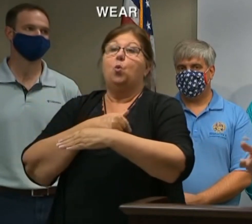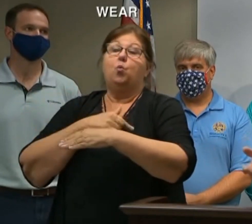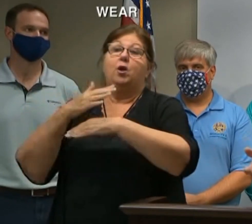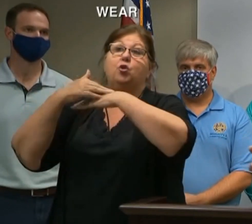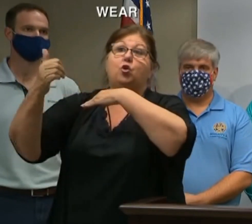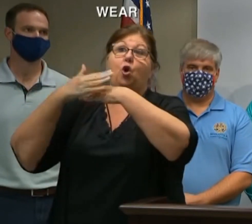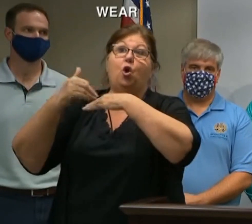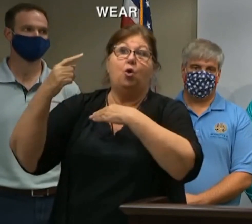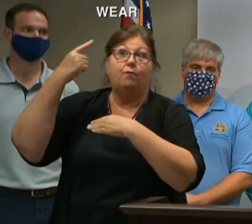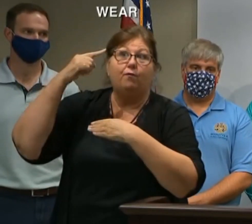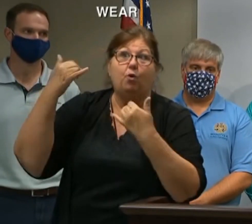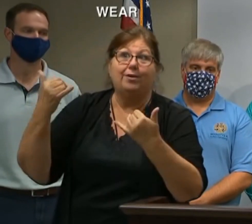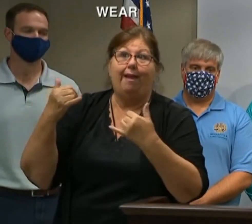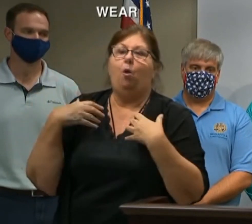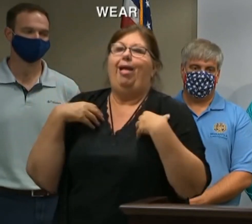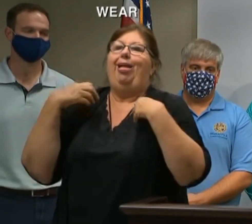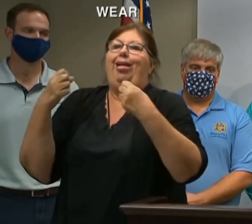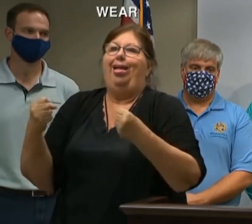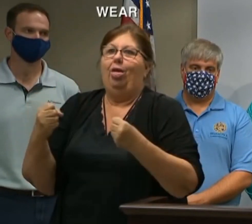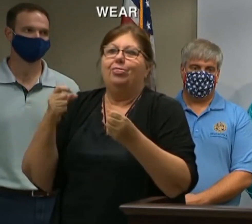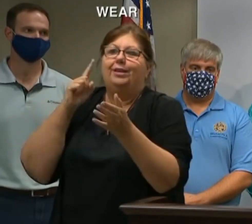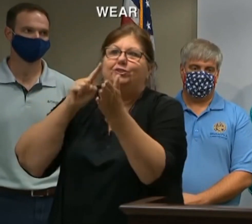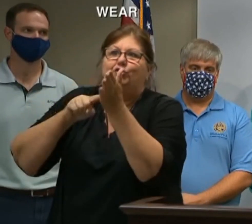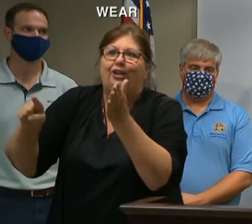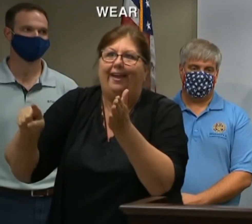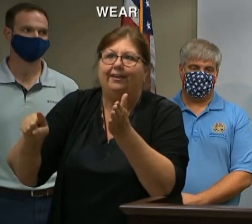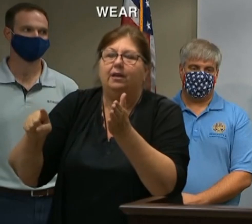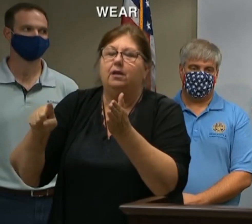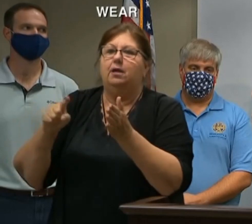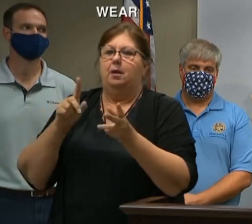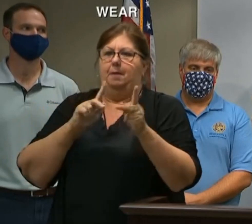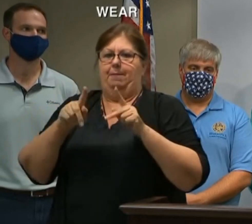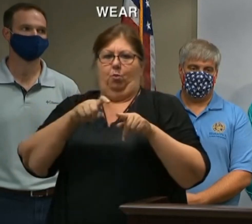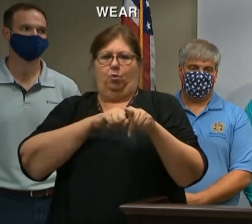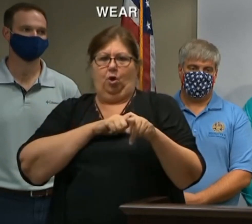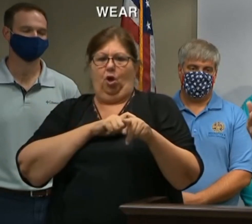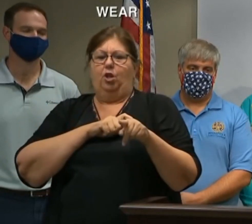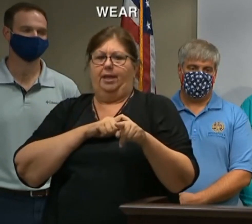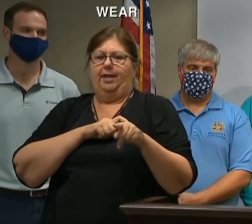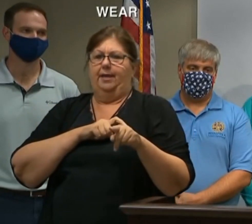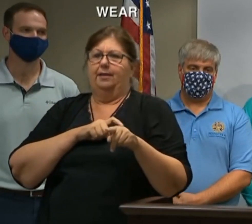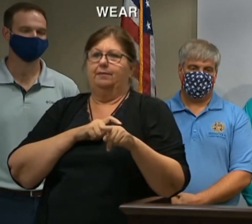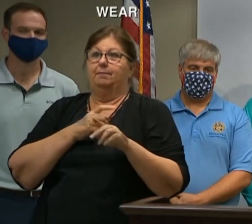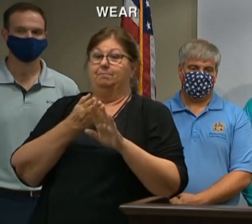welfare checks i think people were calling in and saying hey i'm going to ride this thing out i'm okay